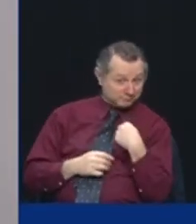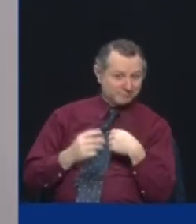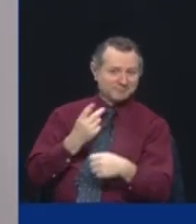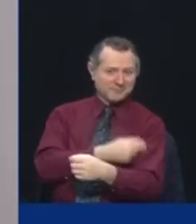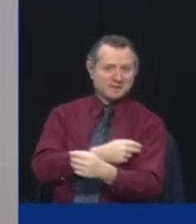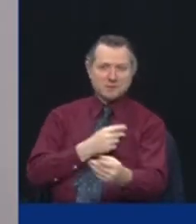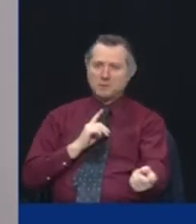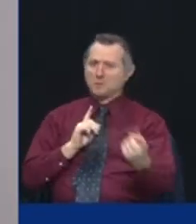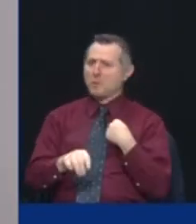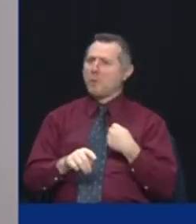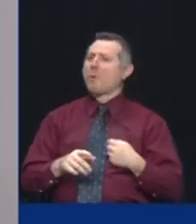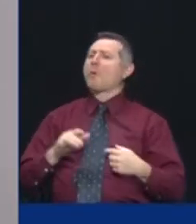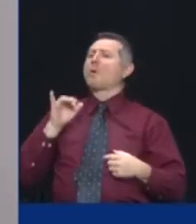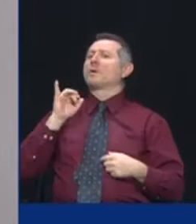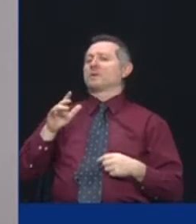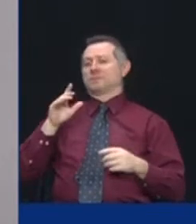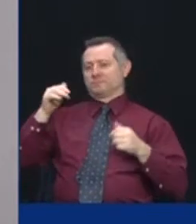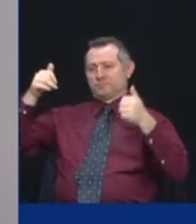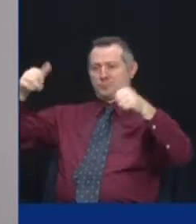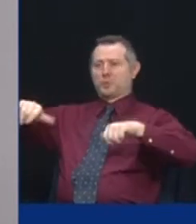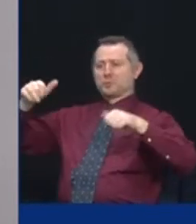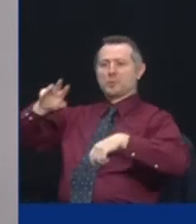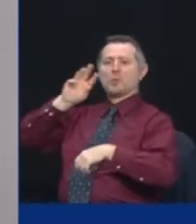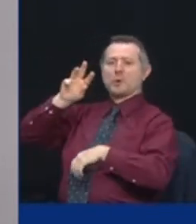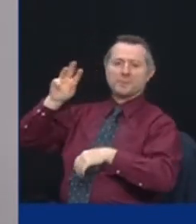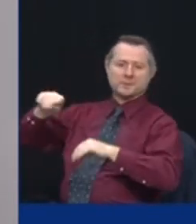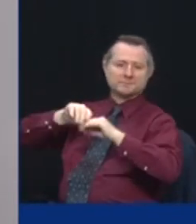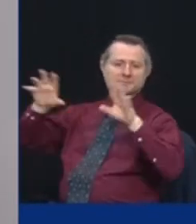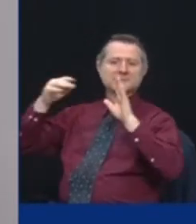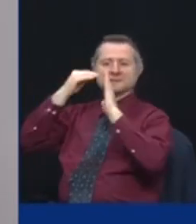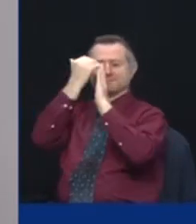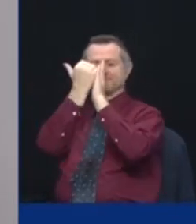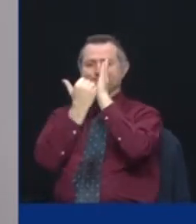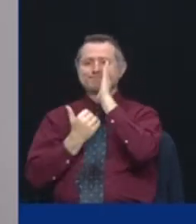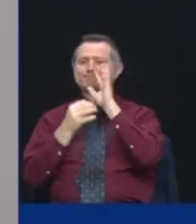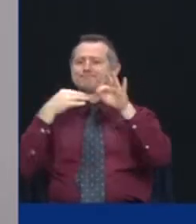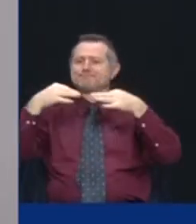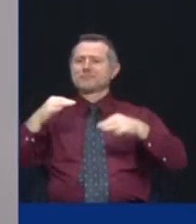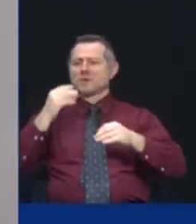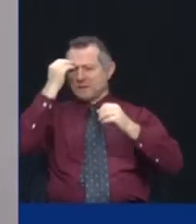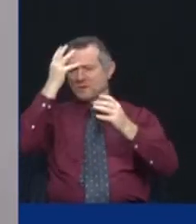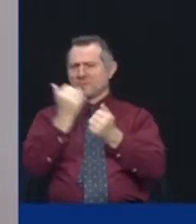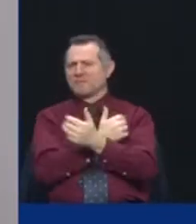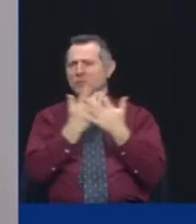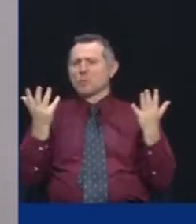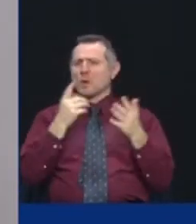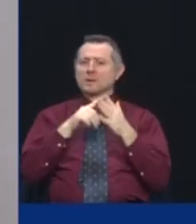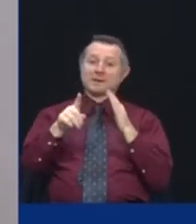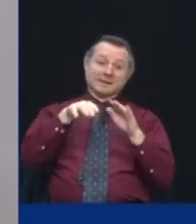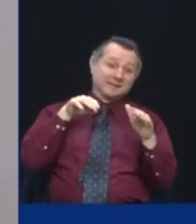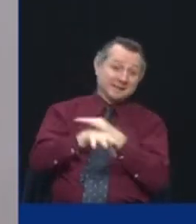PROGRAM, COMBINE IT WITH PROVIDING FREE TICKETS TO FANS.